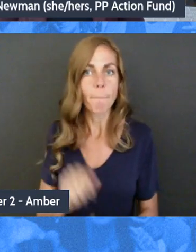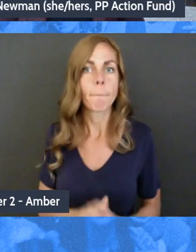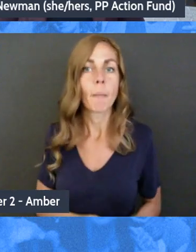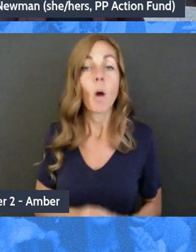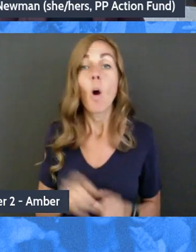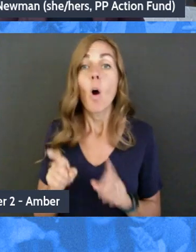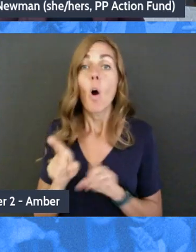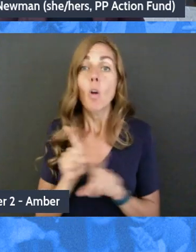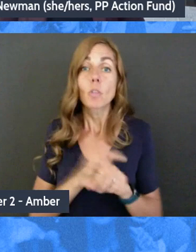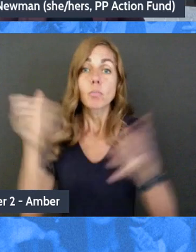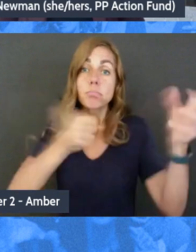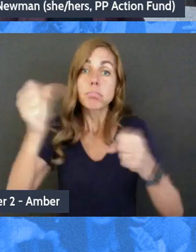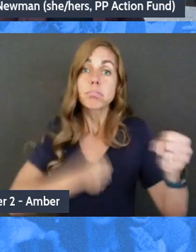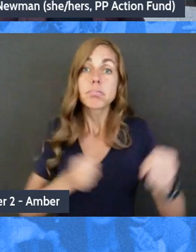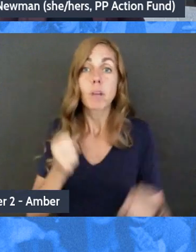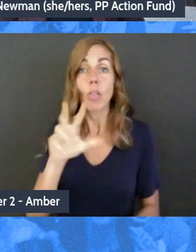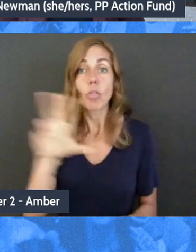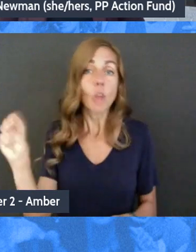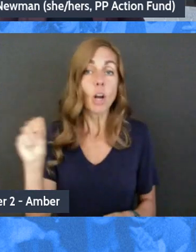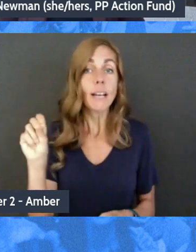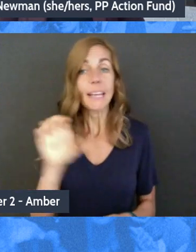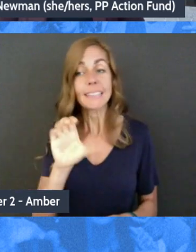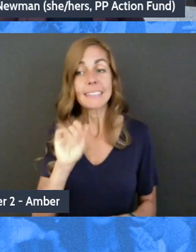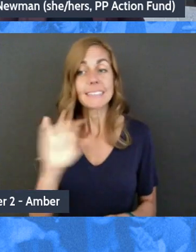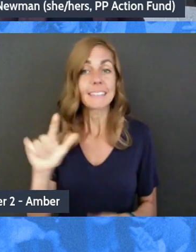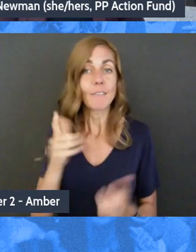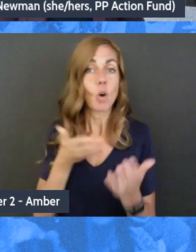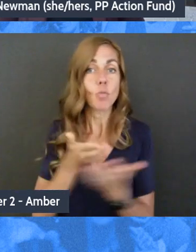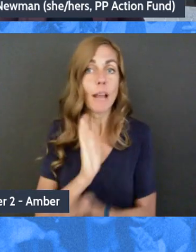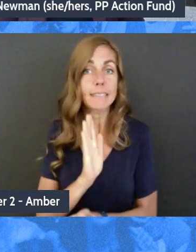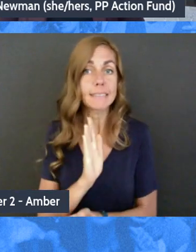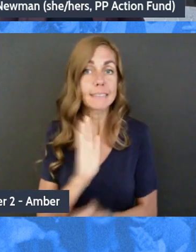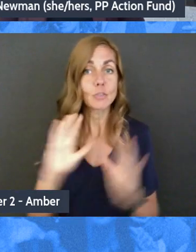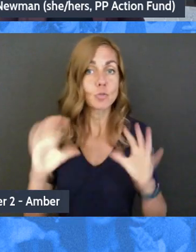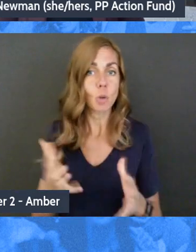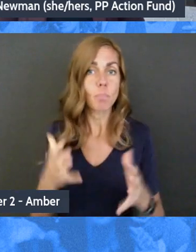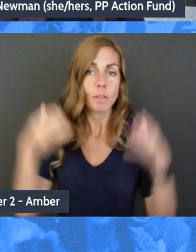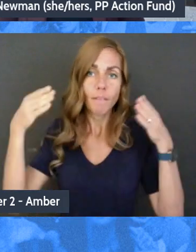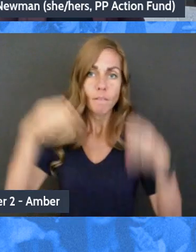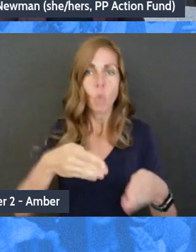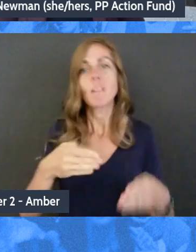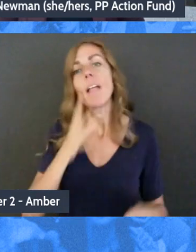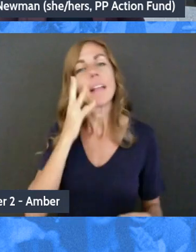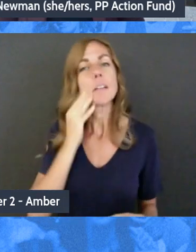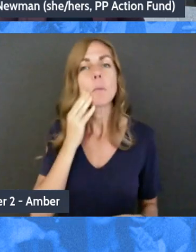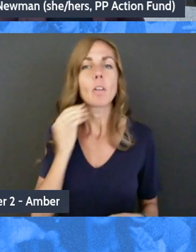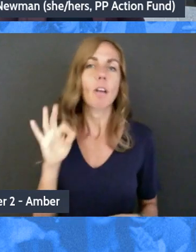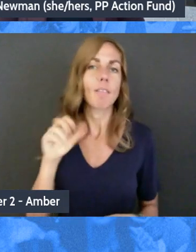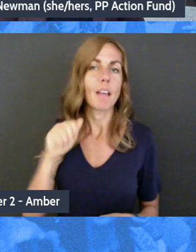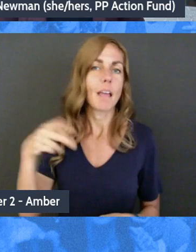in filing the only amicus brief in the Dobbs case that focuses solely on the experiences of AAPI women and girls.